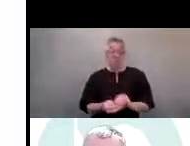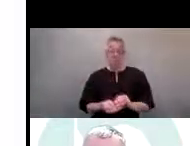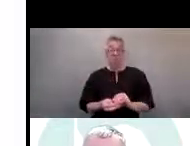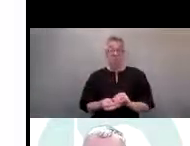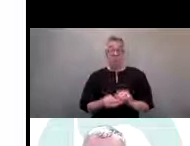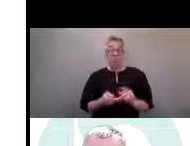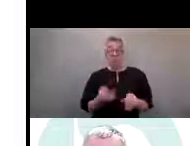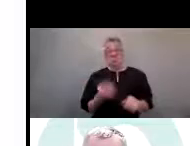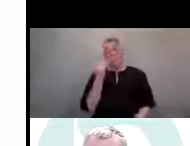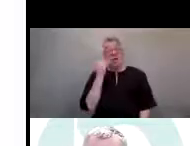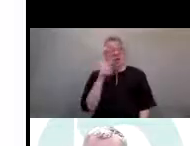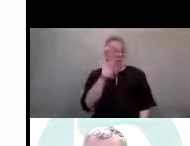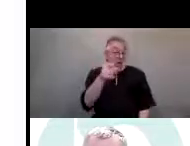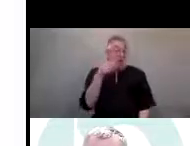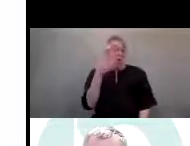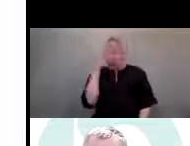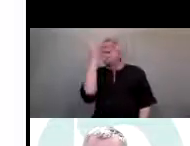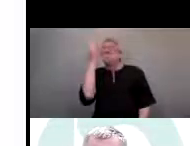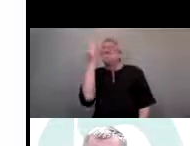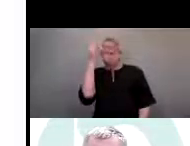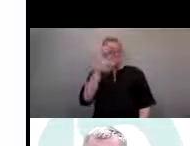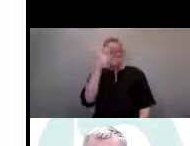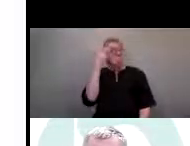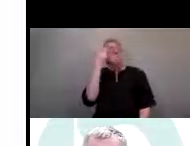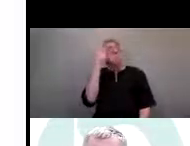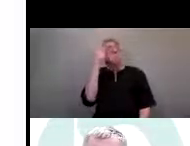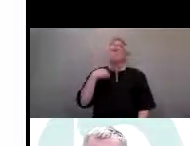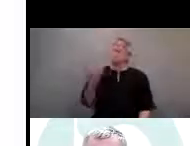in subjective factors, and overall, it is